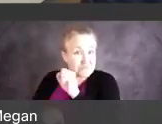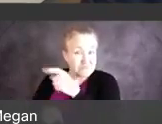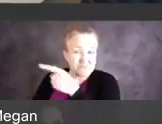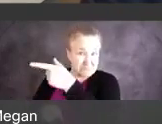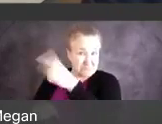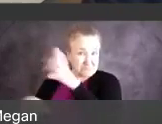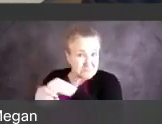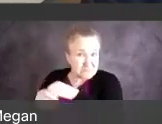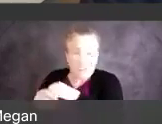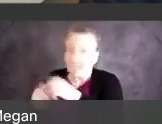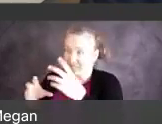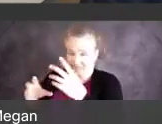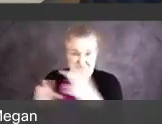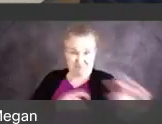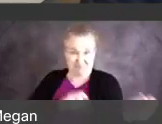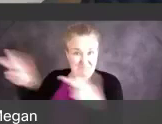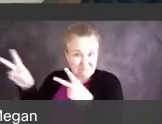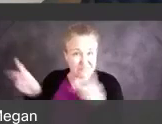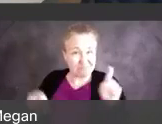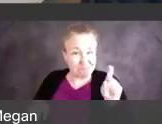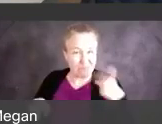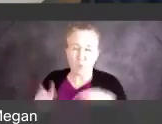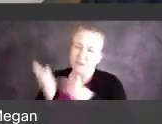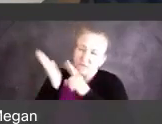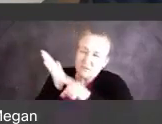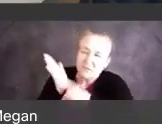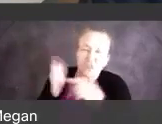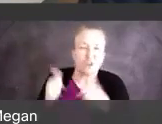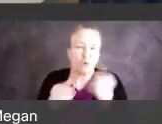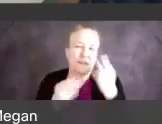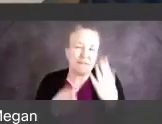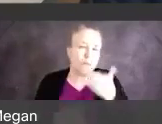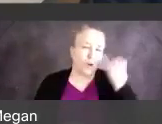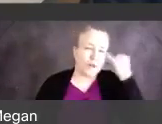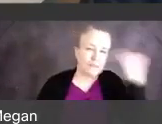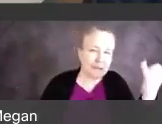we are checking on that to give you some certainty to the answer of that.